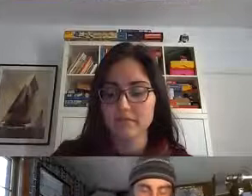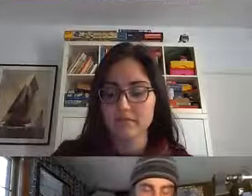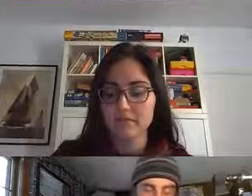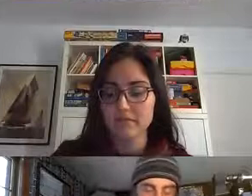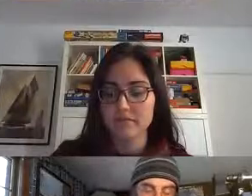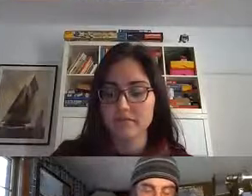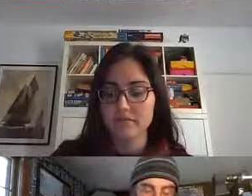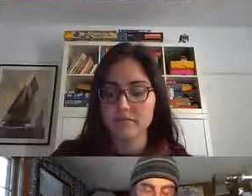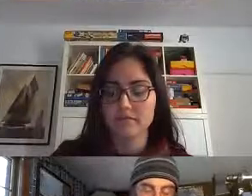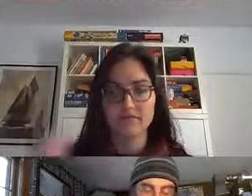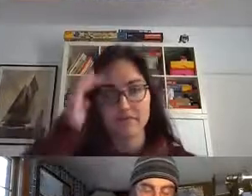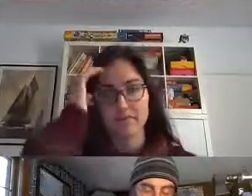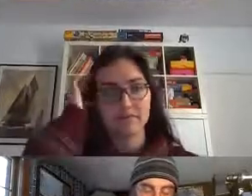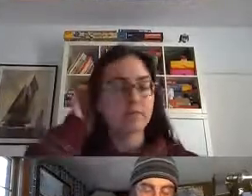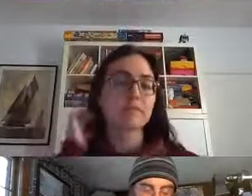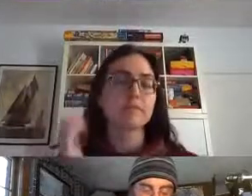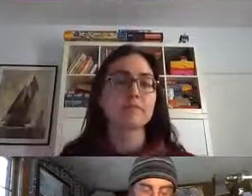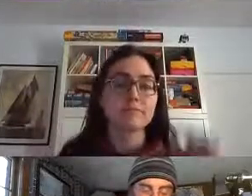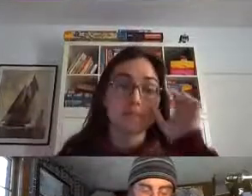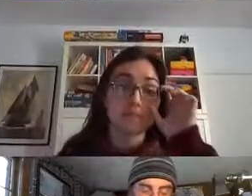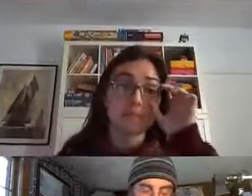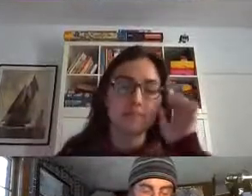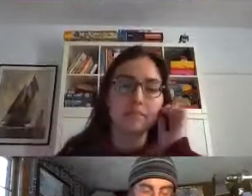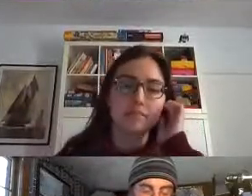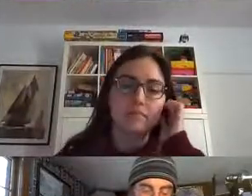music and stuff. I'll work a little guitar in here. Um, and